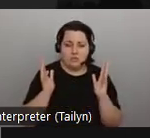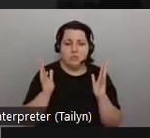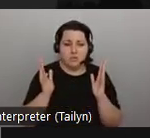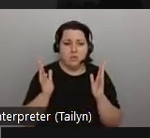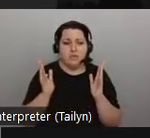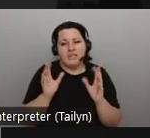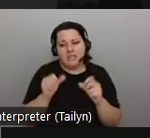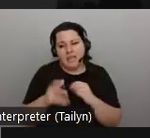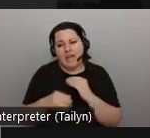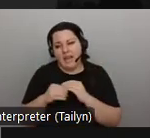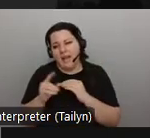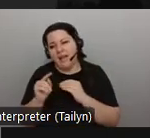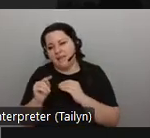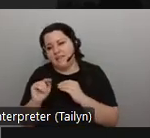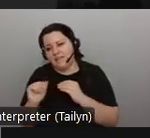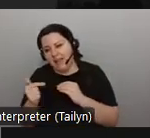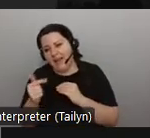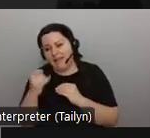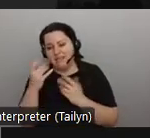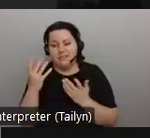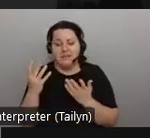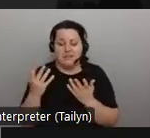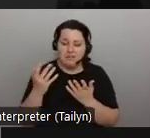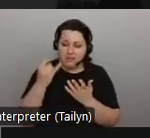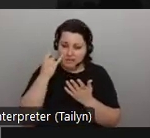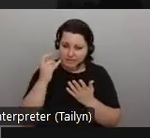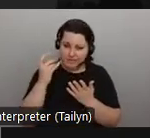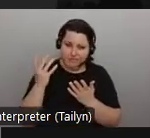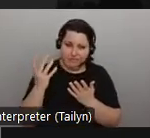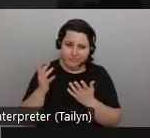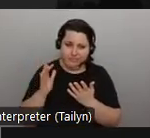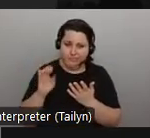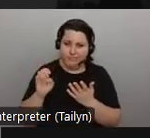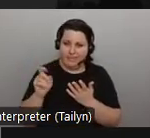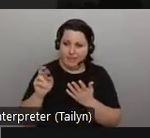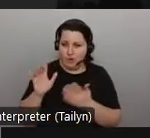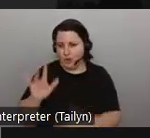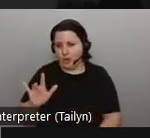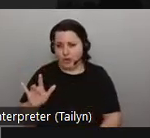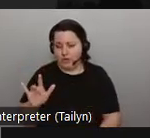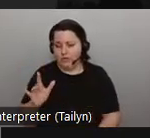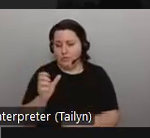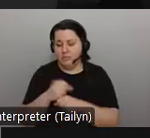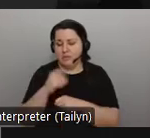check your reading order because it can potentially add text if extra things, like, you know, if you